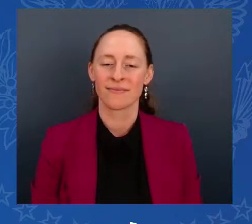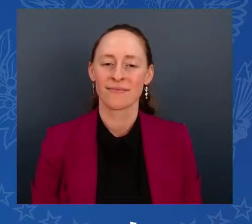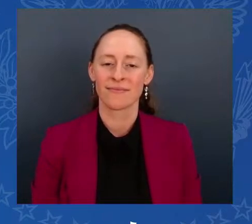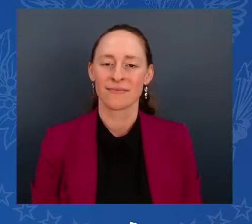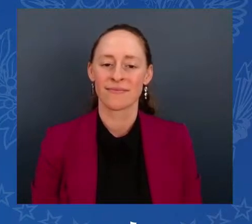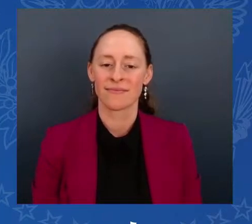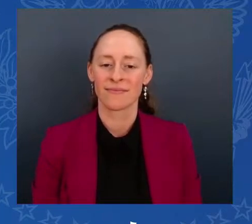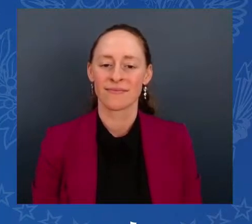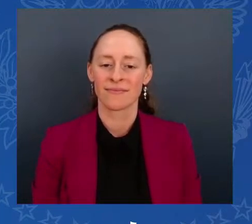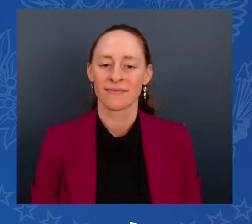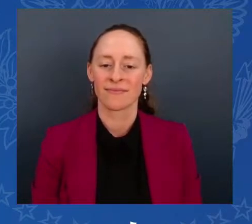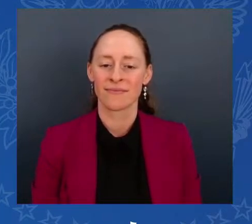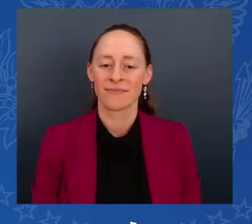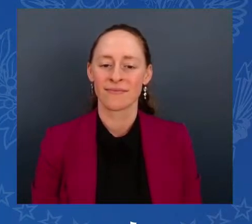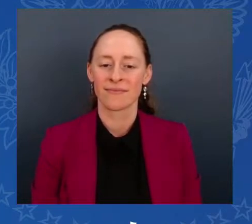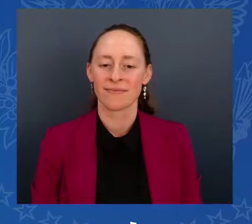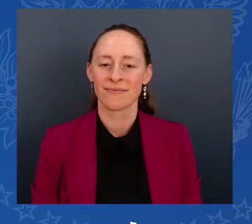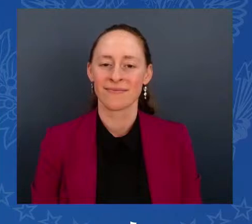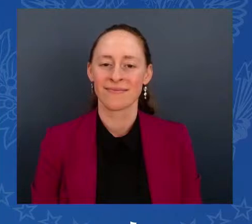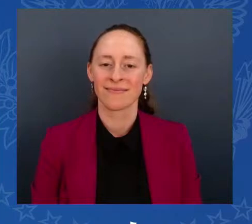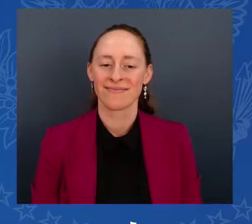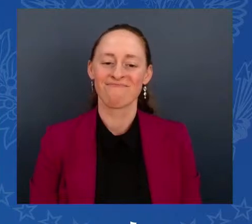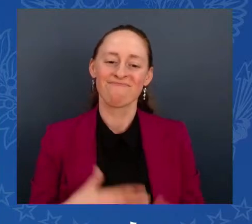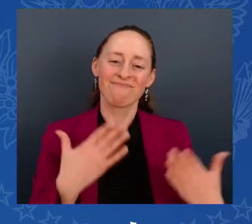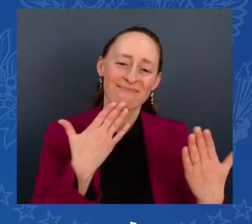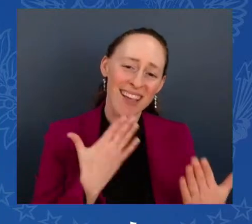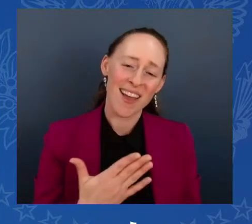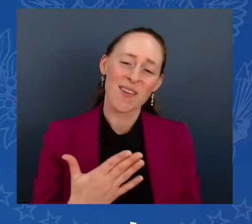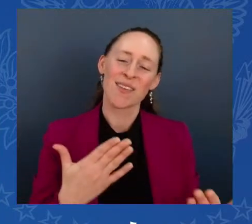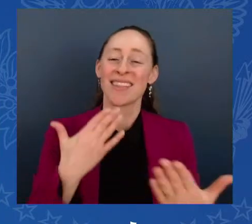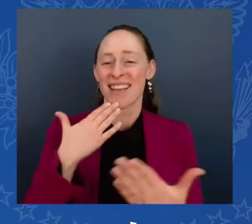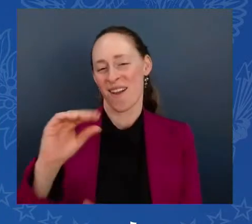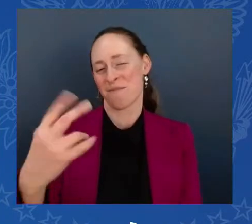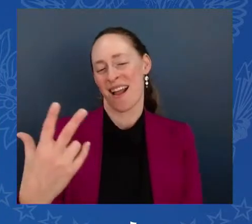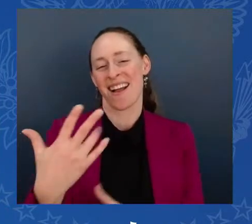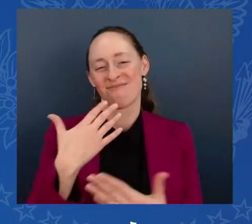Thank you, Kamala. Audience Member: We love you, Joe! The President: Well, I love you guys too.